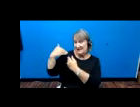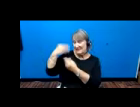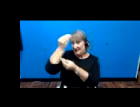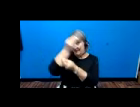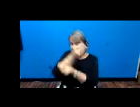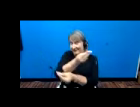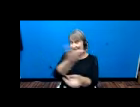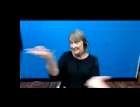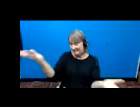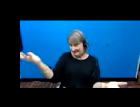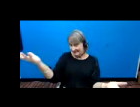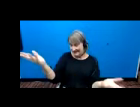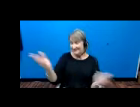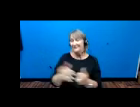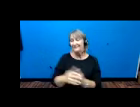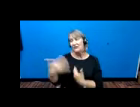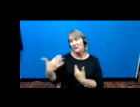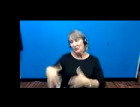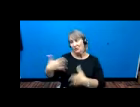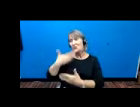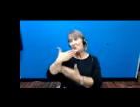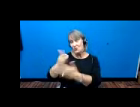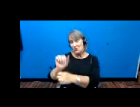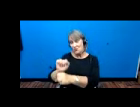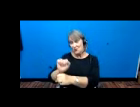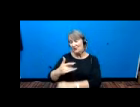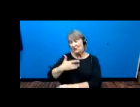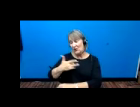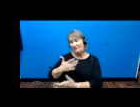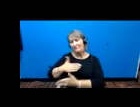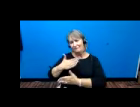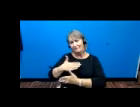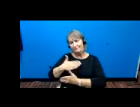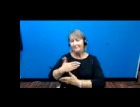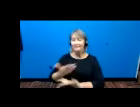So I am very honored to serve as the director of Tools